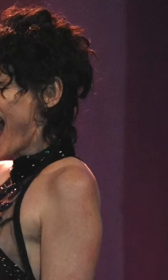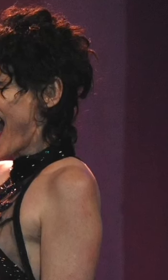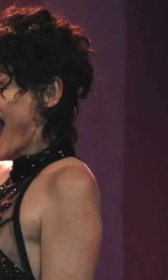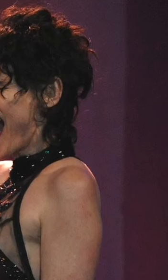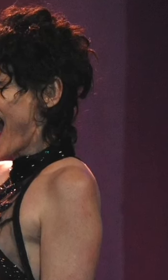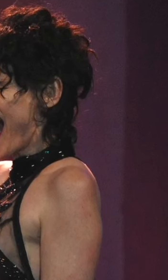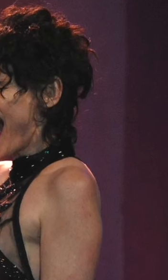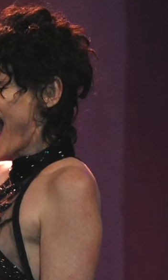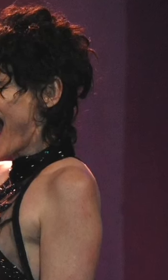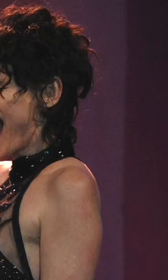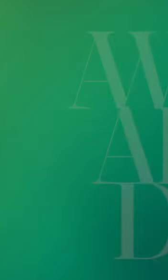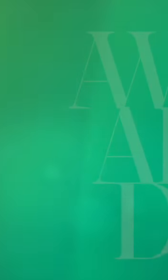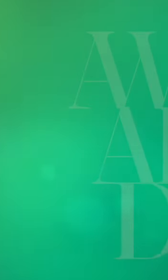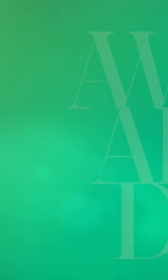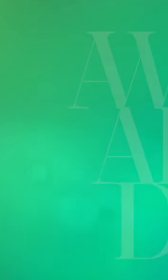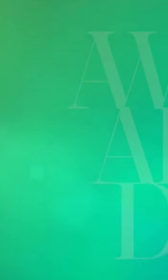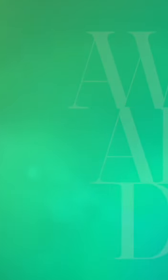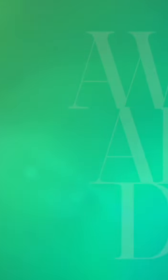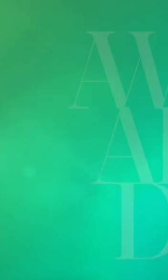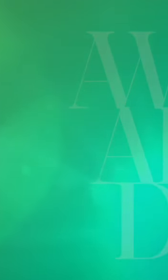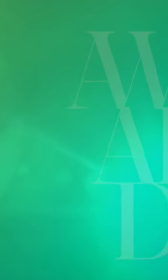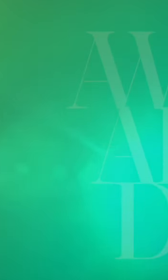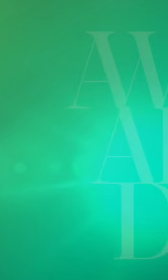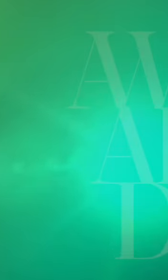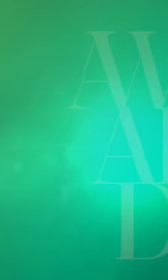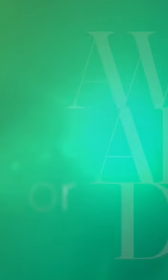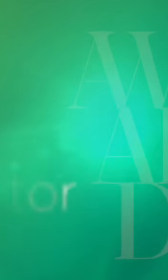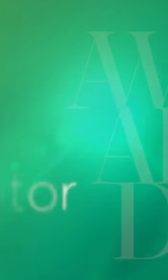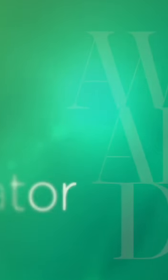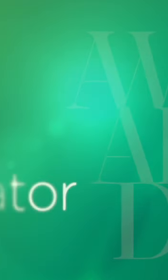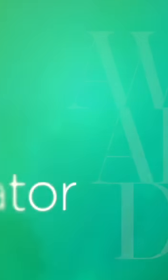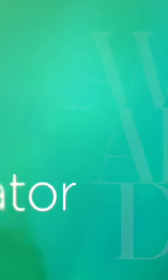She is a forward thinker, a musician, a producer,